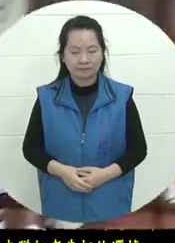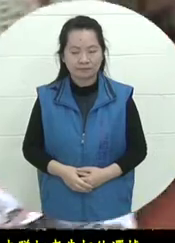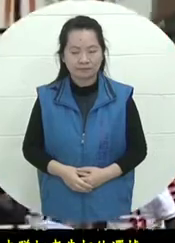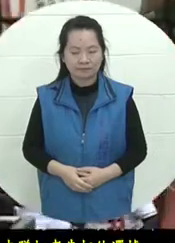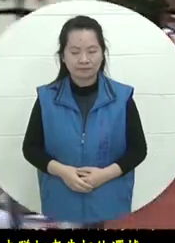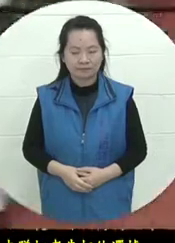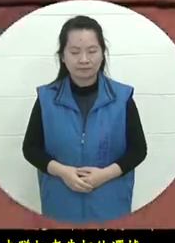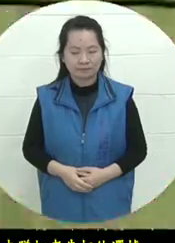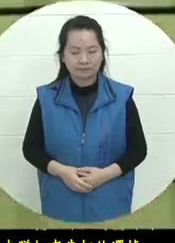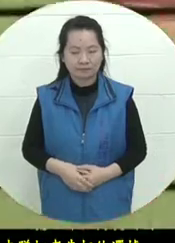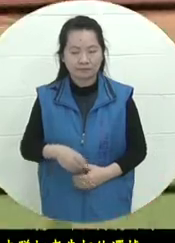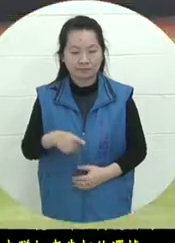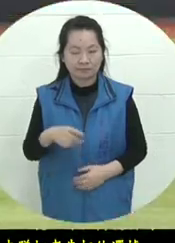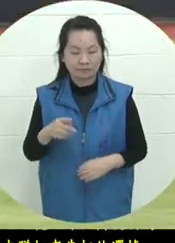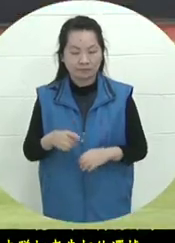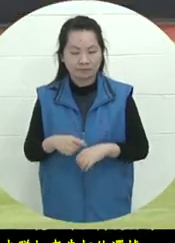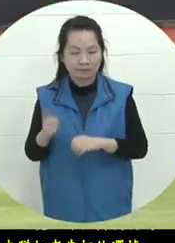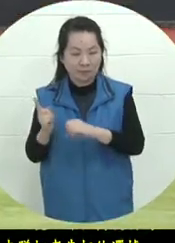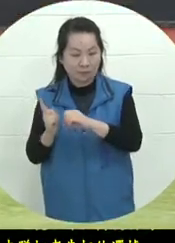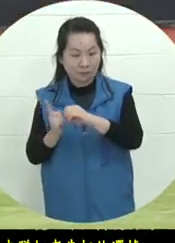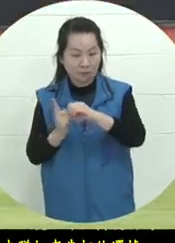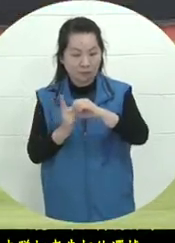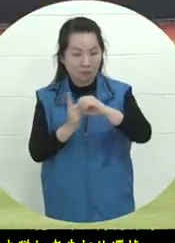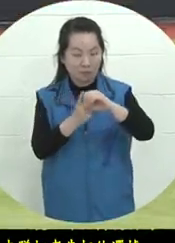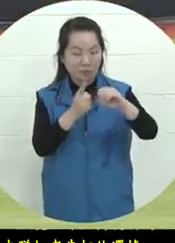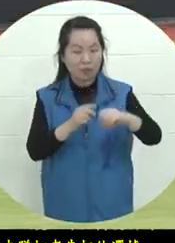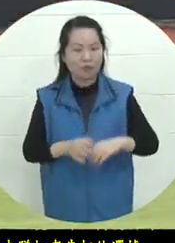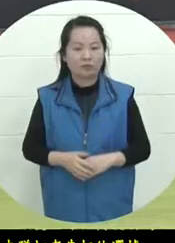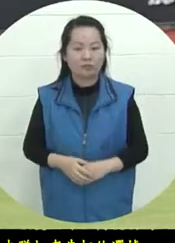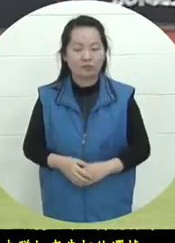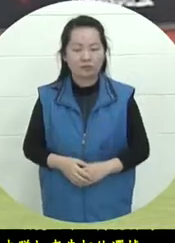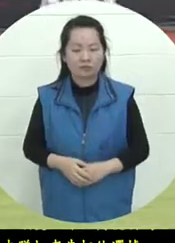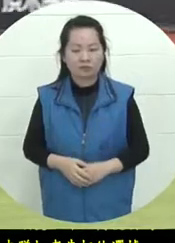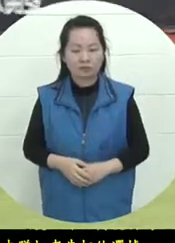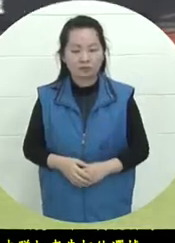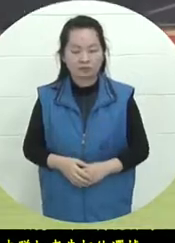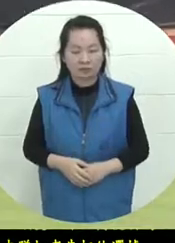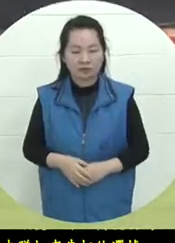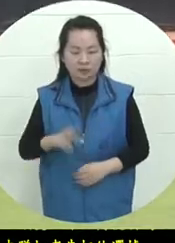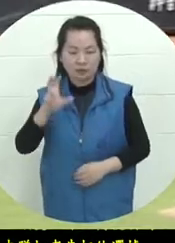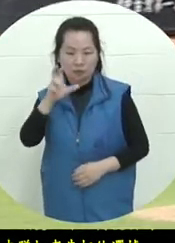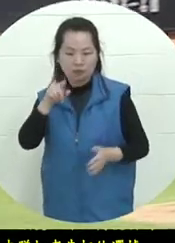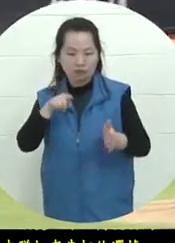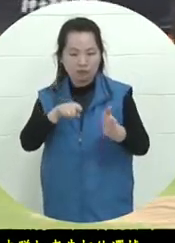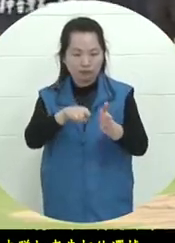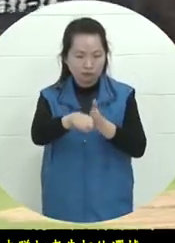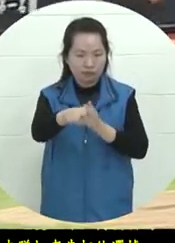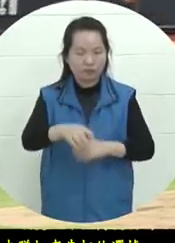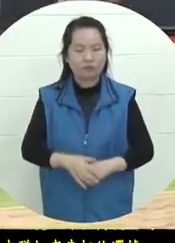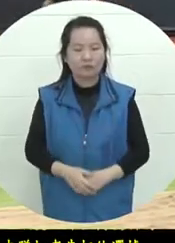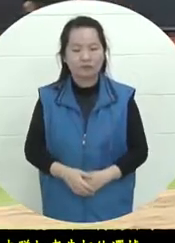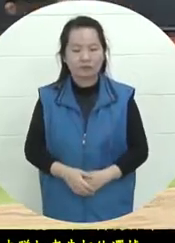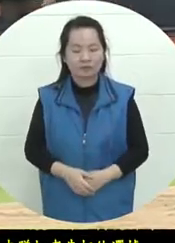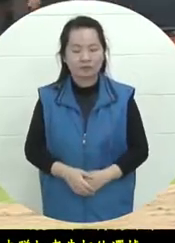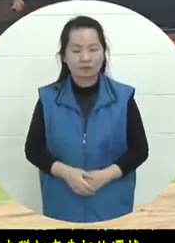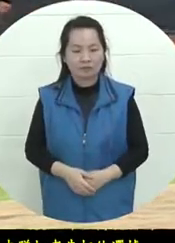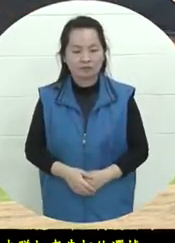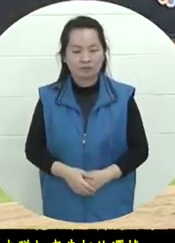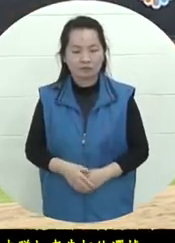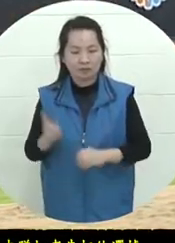In the end, the duel ball under the full ball number was still shot in a straight ball at a relatively high position to